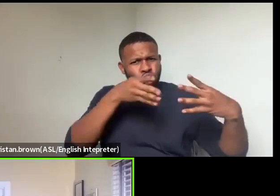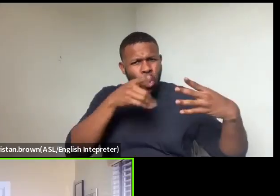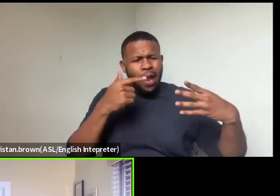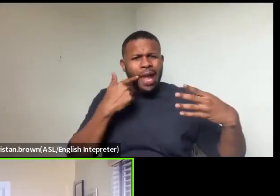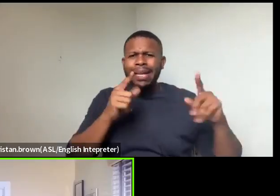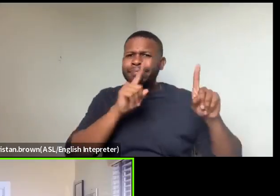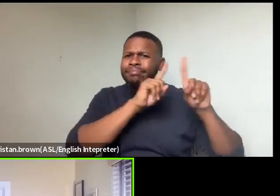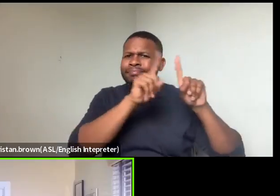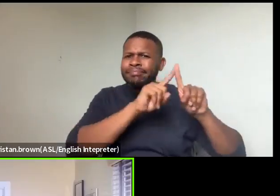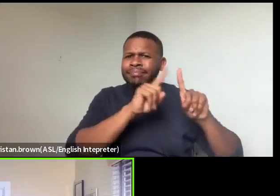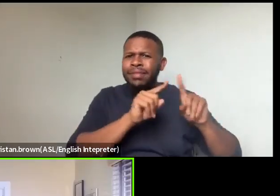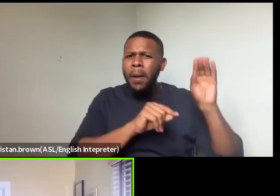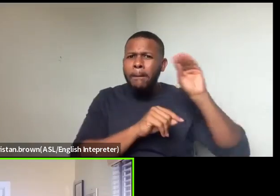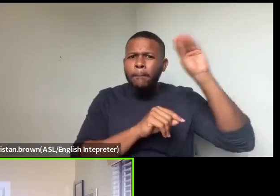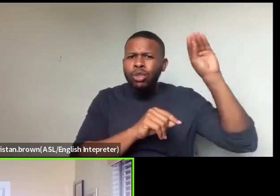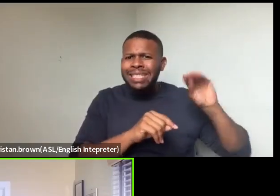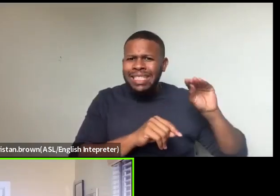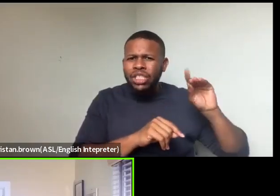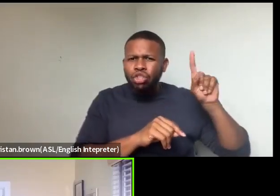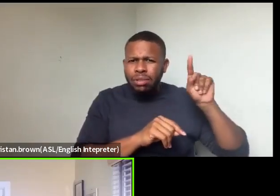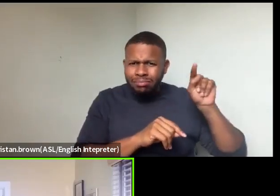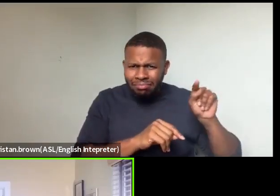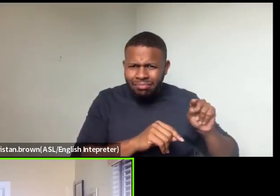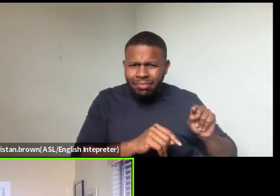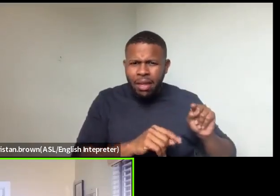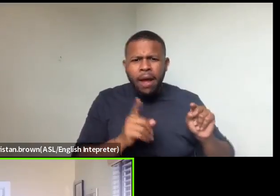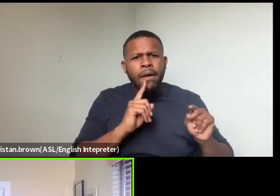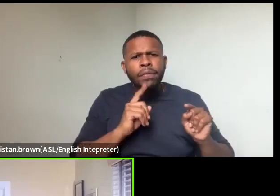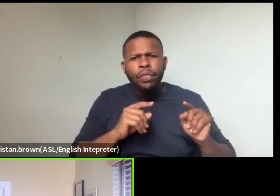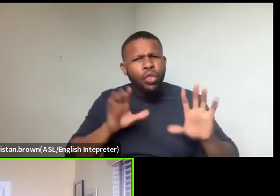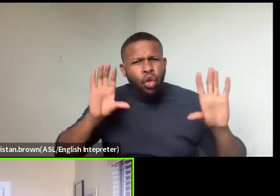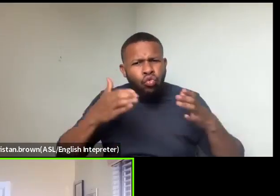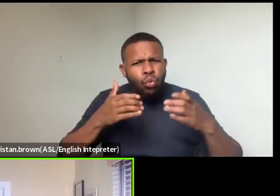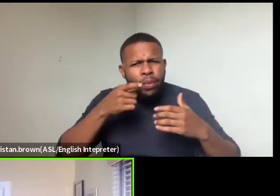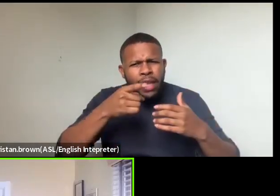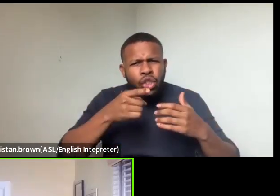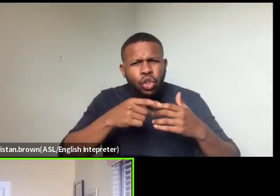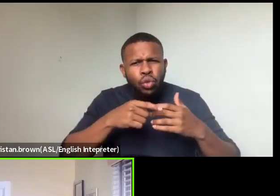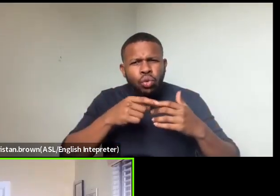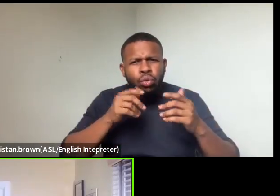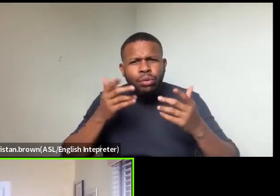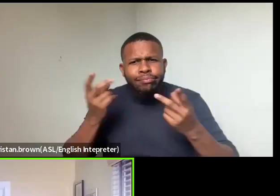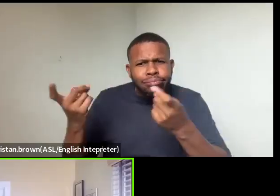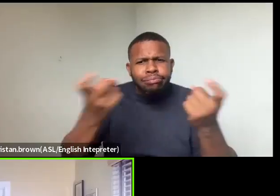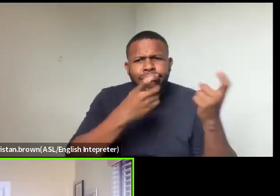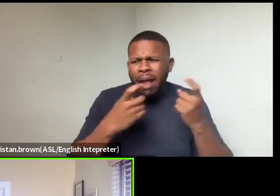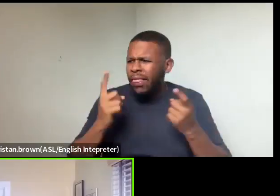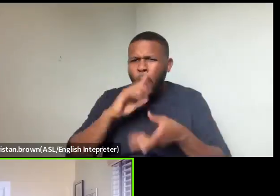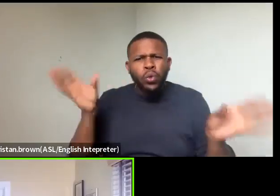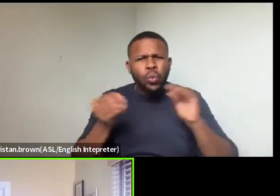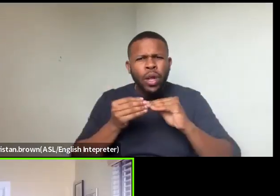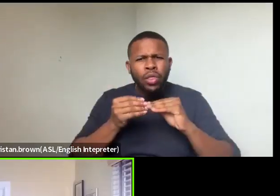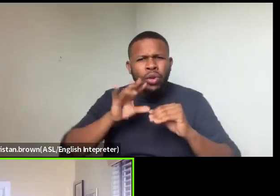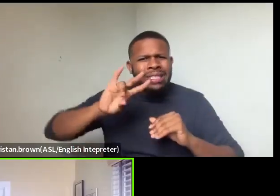PENNI SWEETENBURG-LEE: Other questions? Not at this time, Dr. Penni.